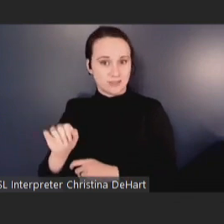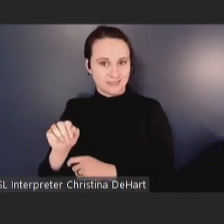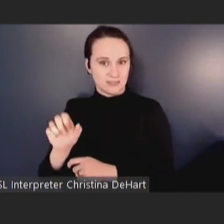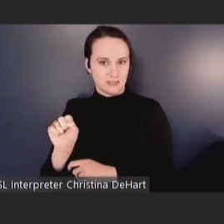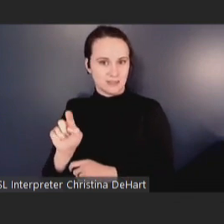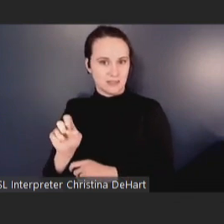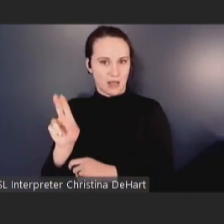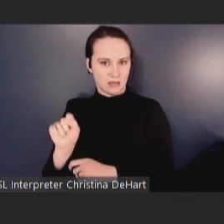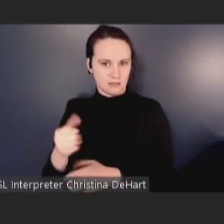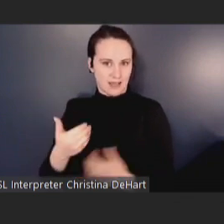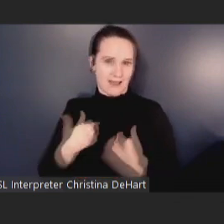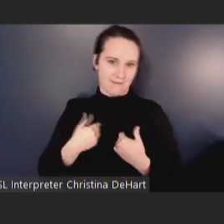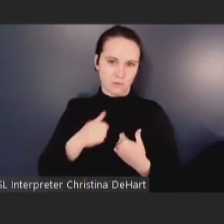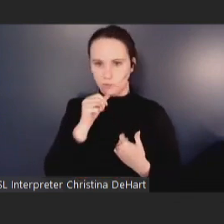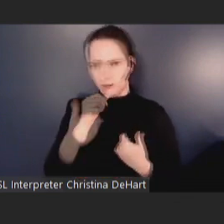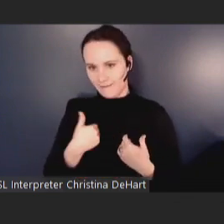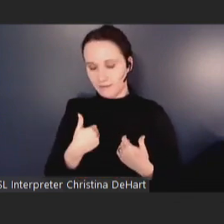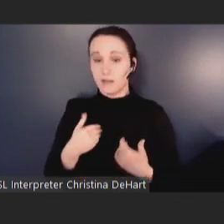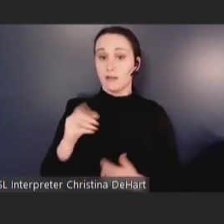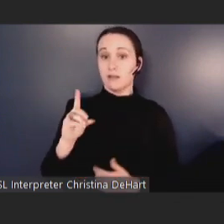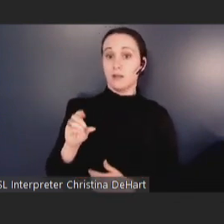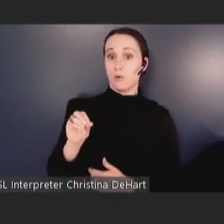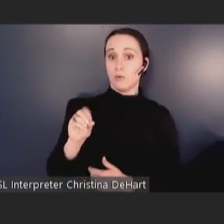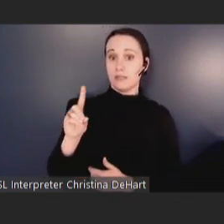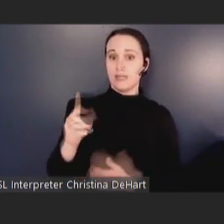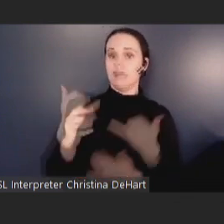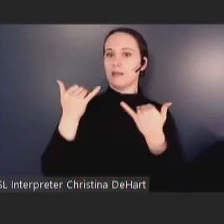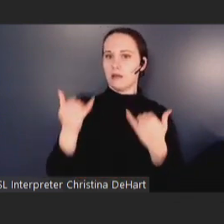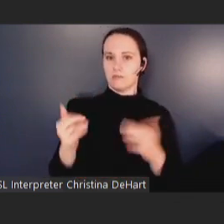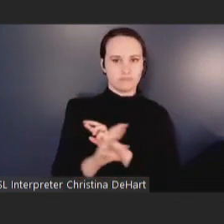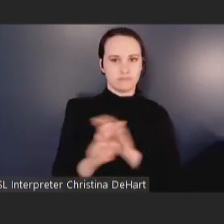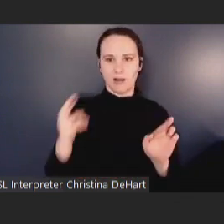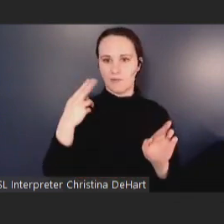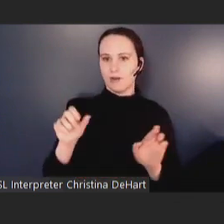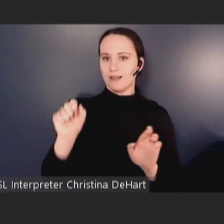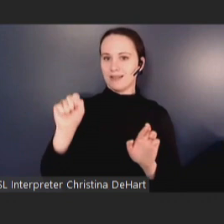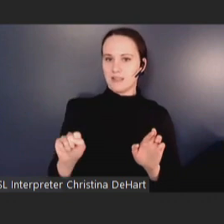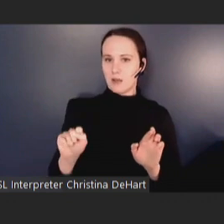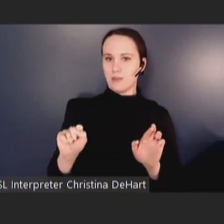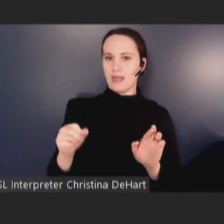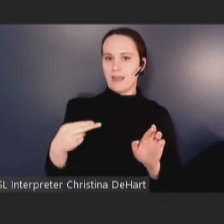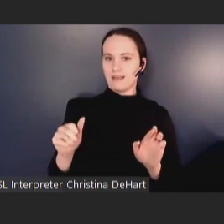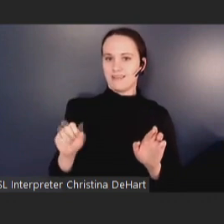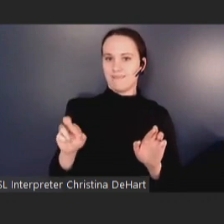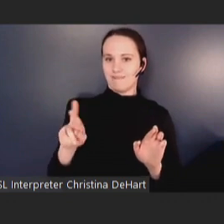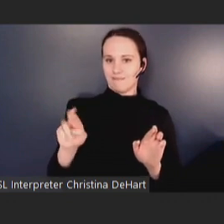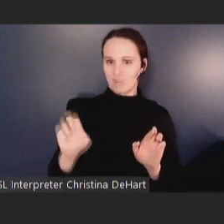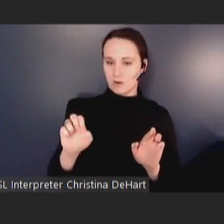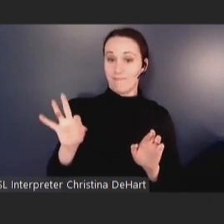DOD is now preparing for a Southern Hemisphere flu vaccine campaign, which will involve greater